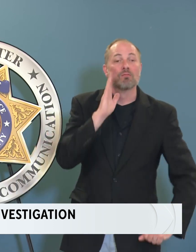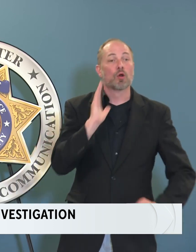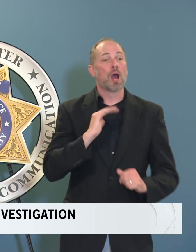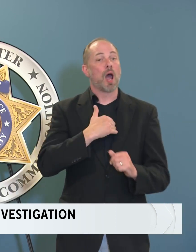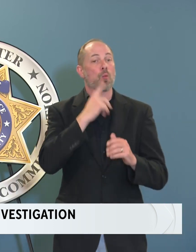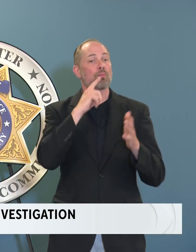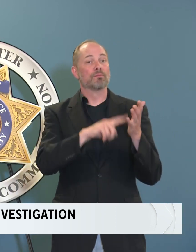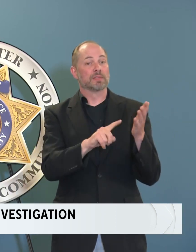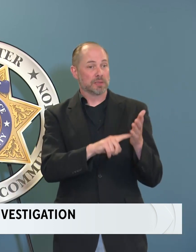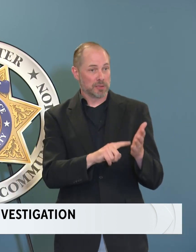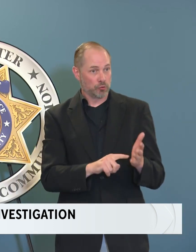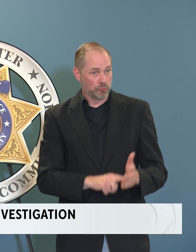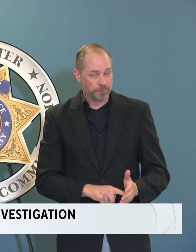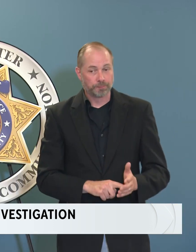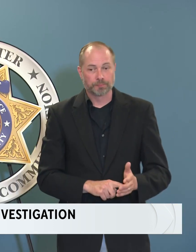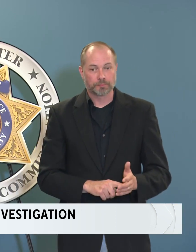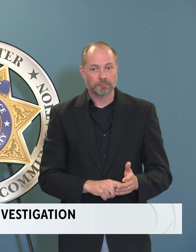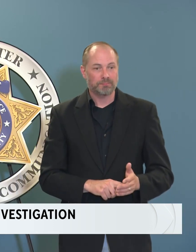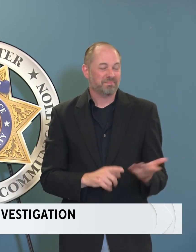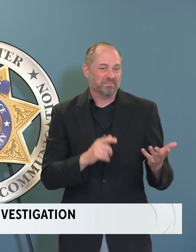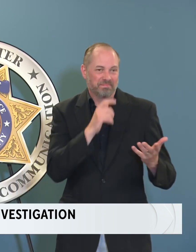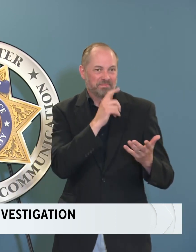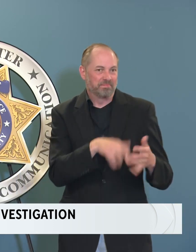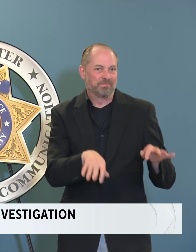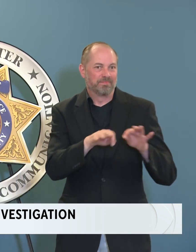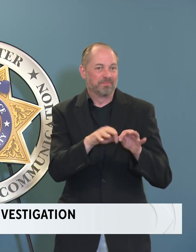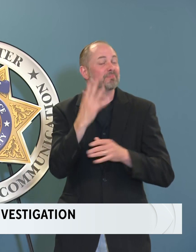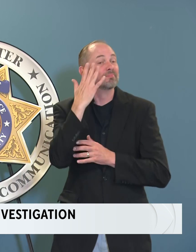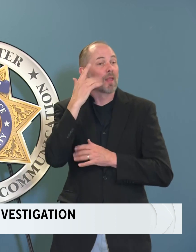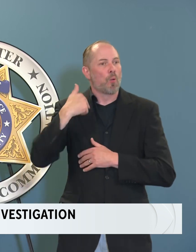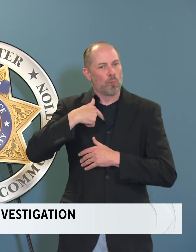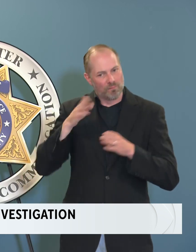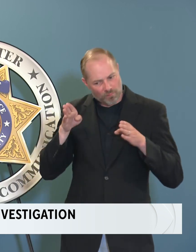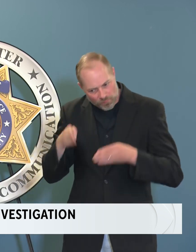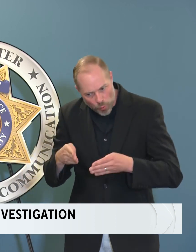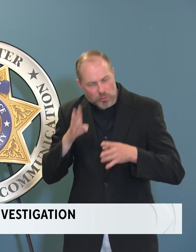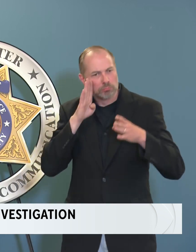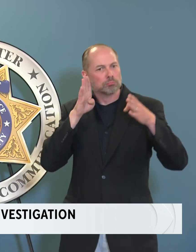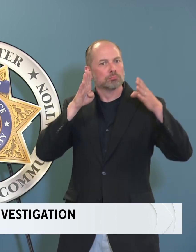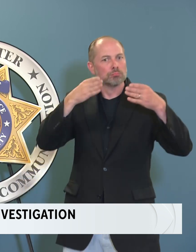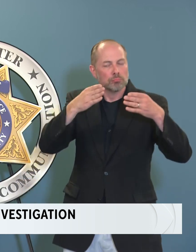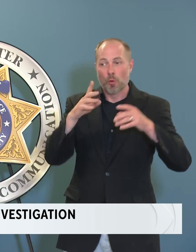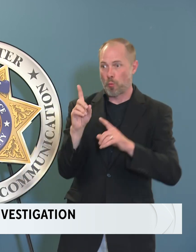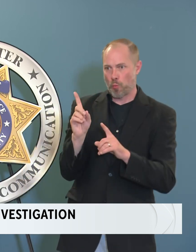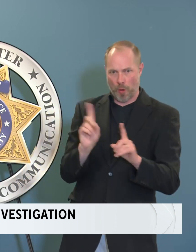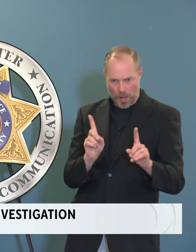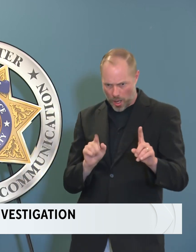SOME POINT BUT THERE IS NO WAY FOR US TO PRECISELY DETERMINE OCCURRED. FOR THE PURPOSES OF